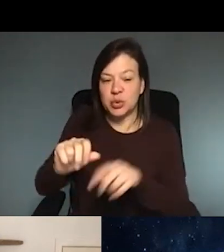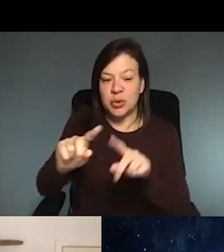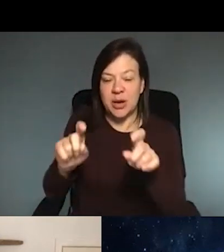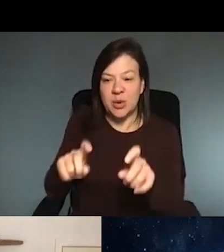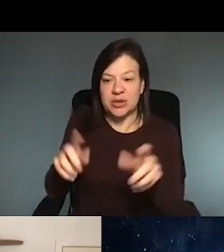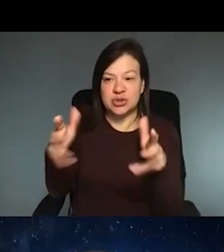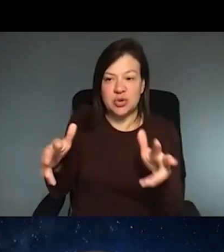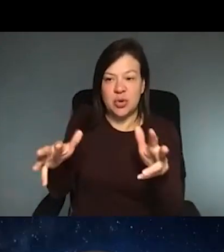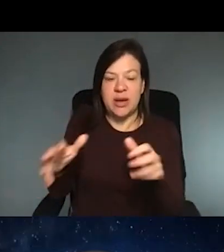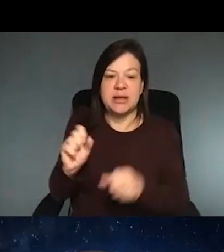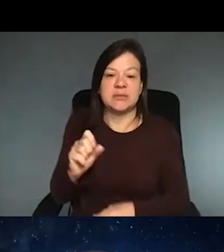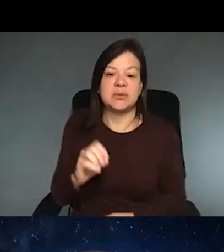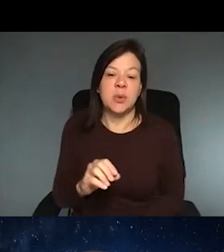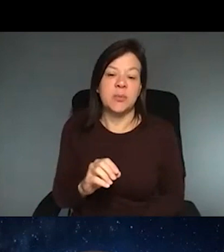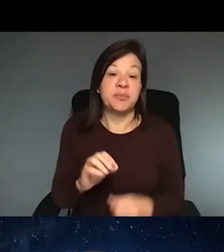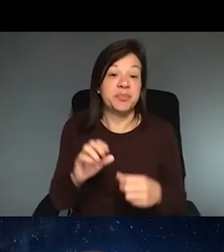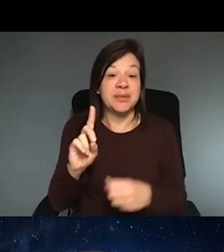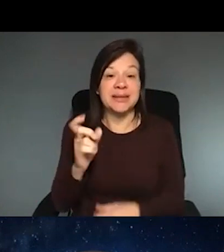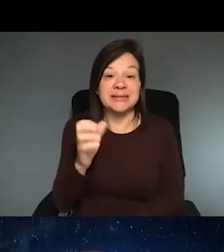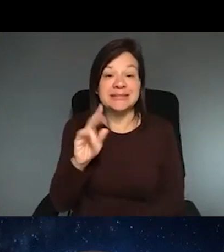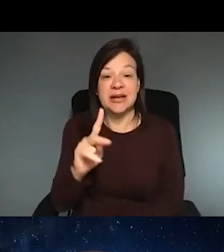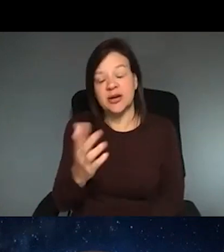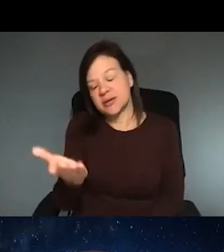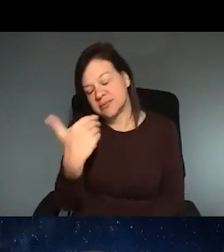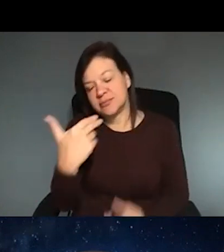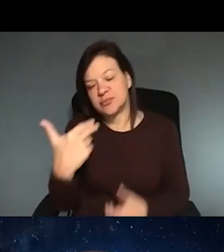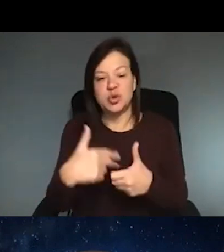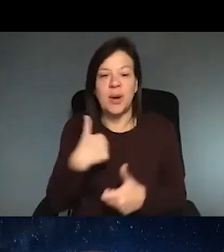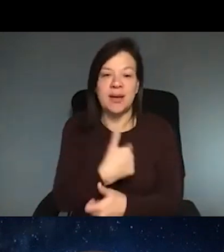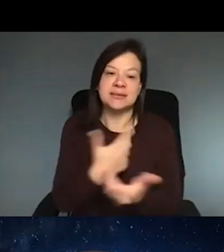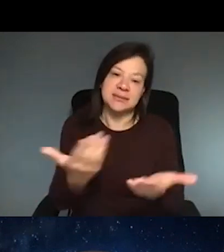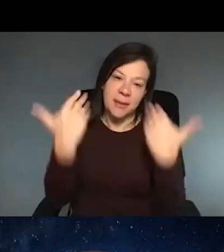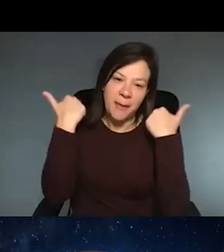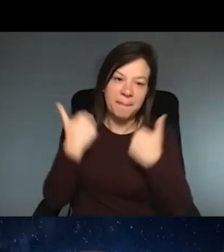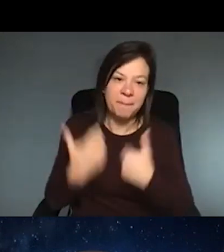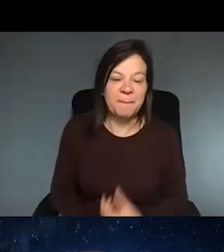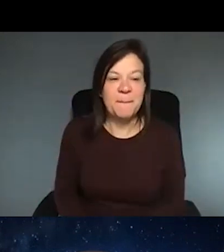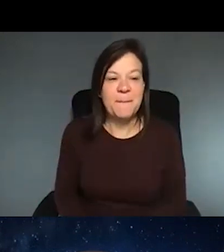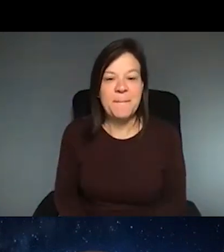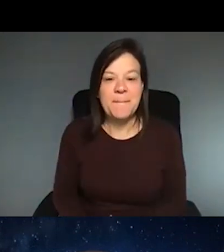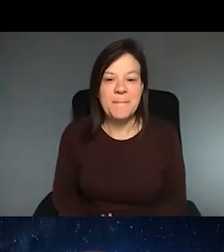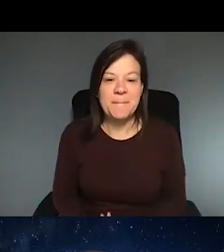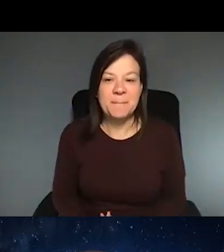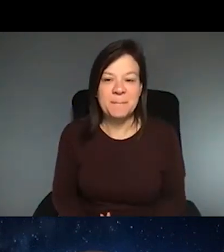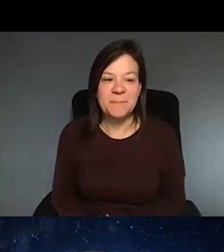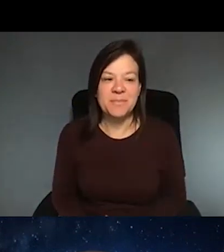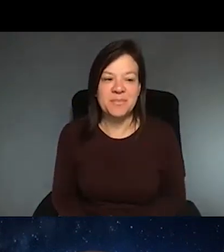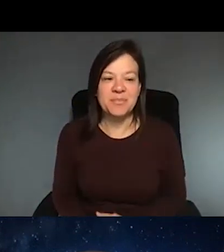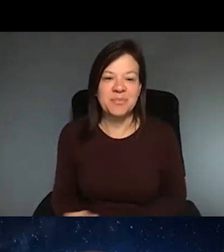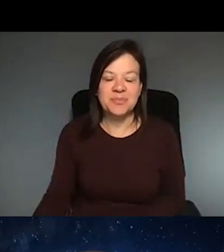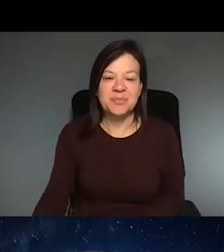AND DEREK, COME ON UP HERE TOO WHERE ARE YOU BUDDY? HI. PLEASE ASK QUESTIONS.